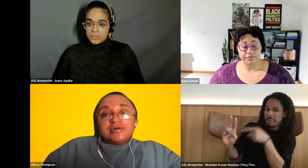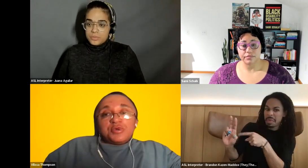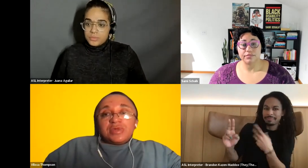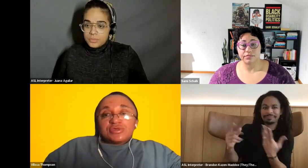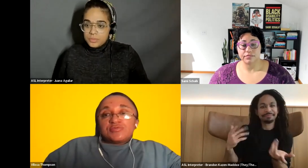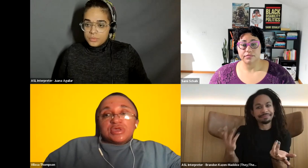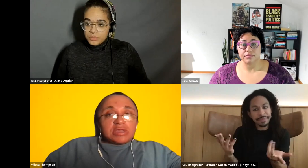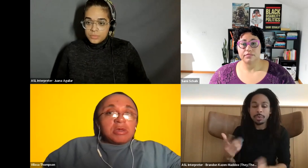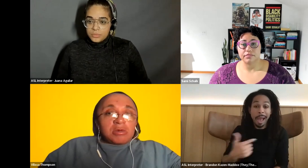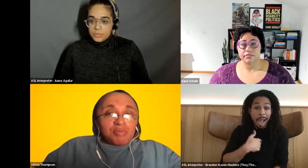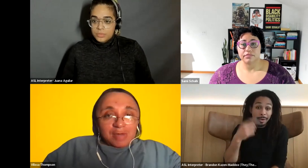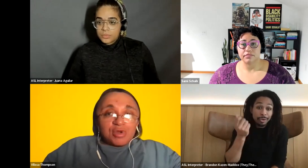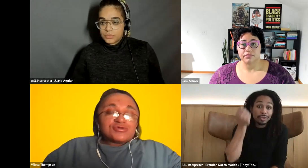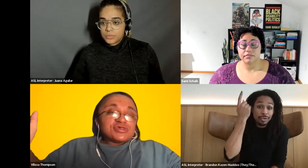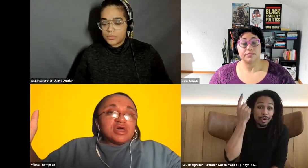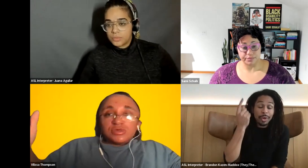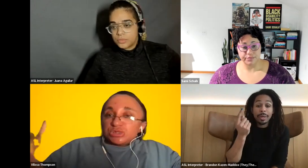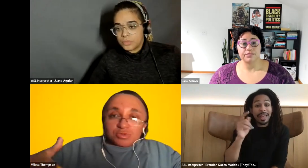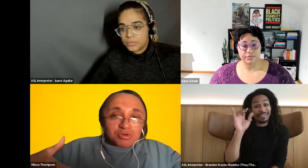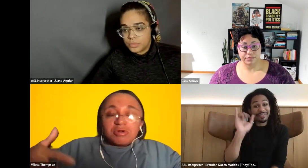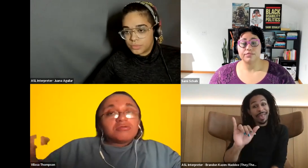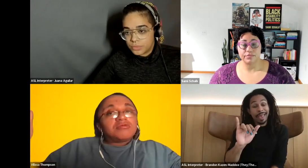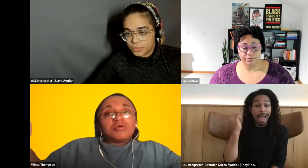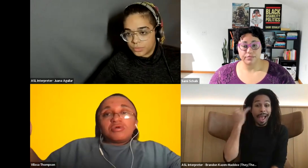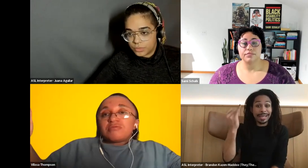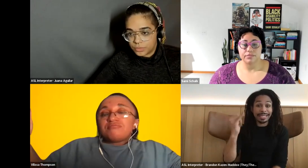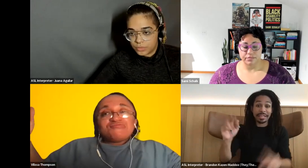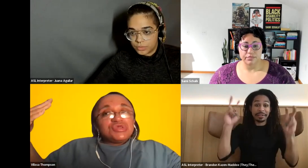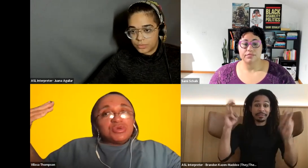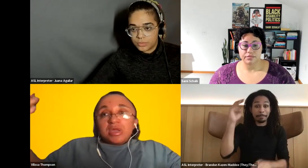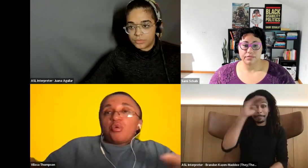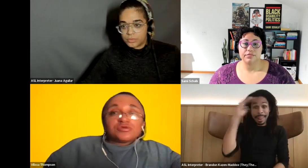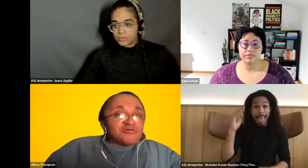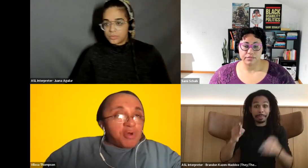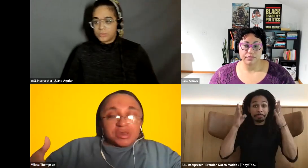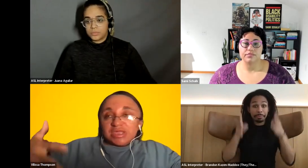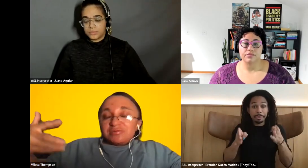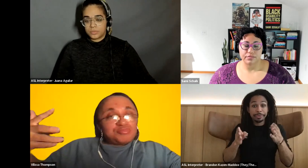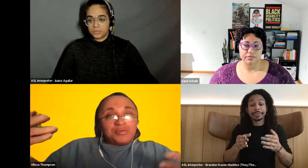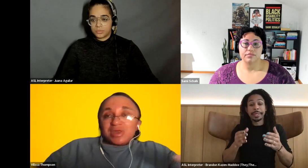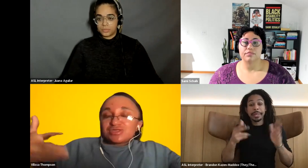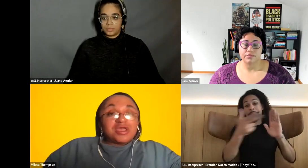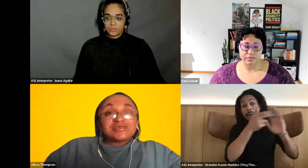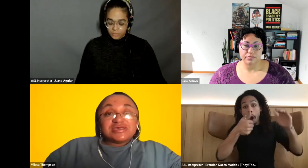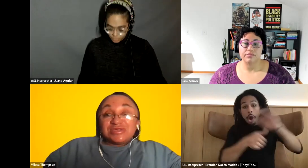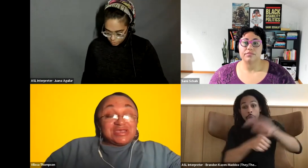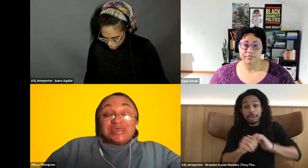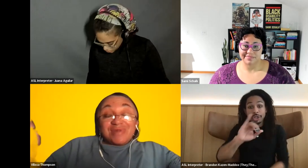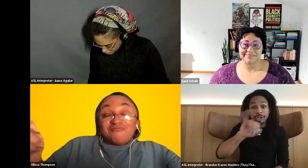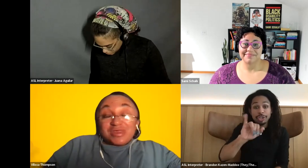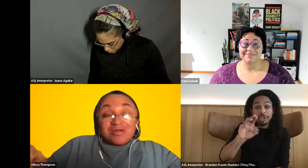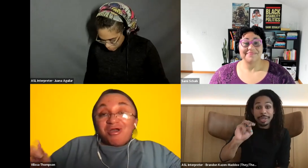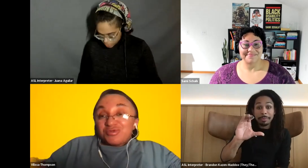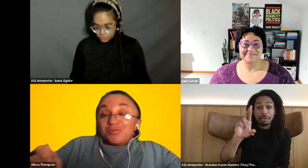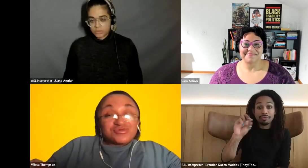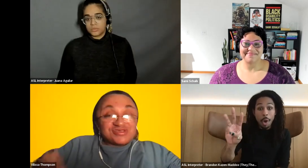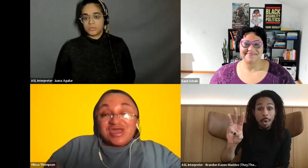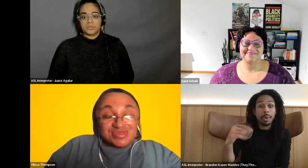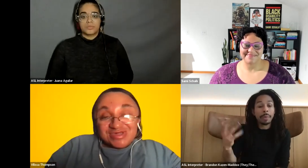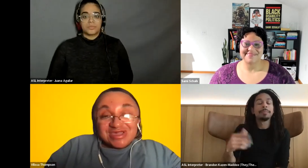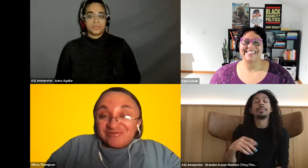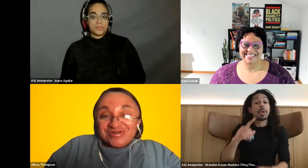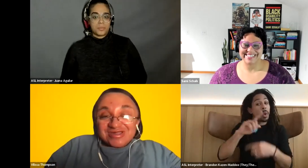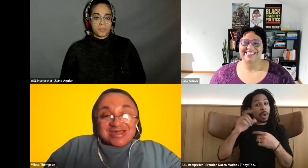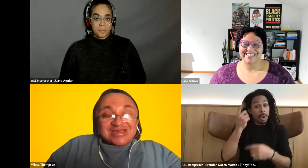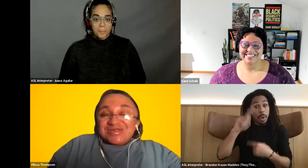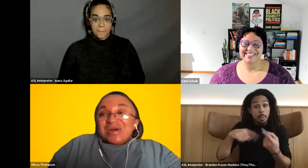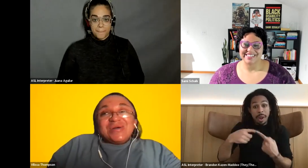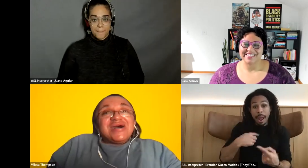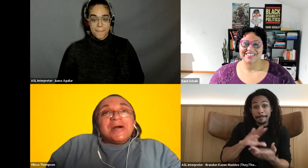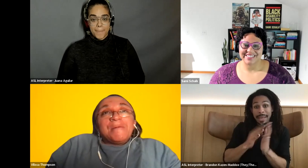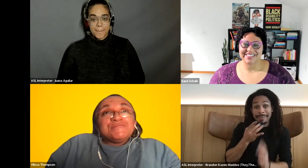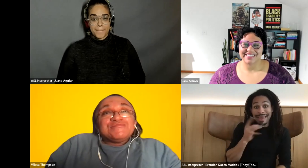Vilissa Thompson: what it meant to be a Black person under Jim Crow, or you know the importance of voting like when I turn 18. Getting my voting car was the most exciting thing ever, you know.